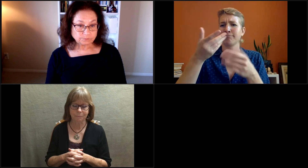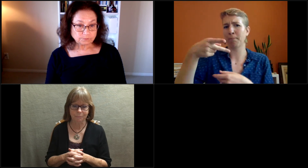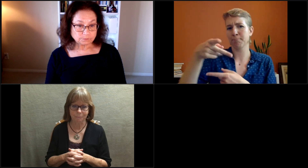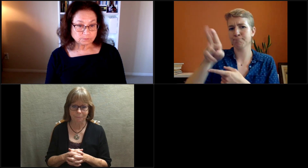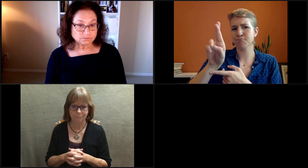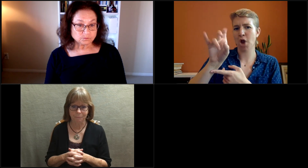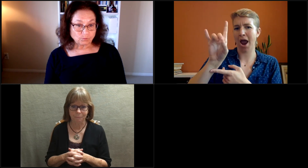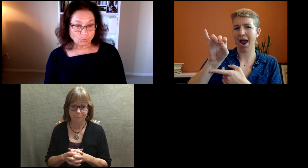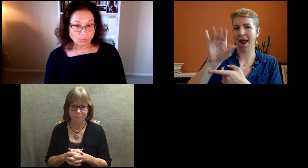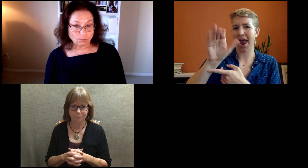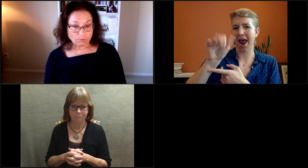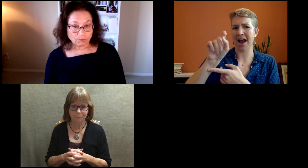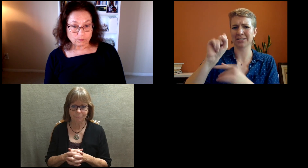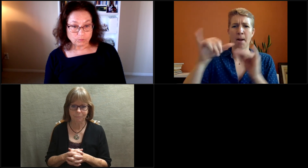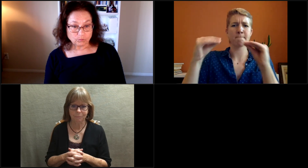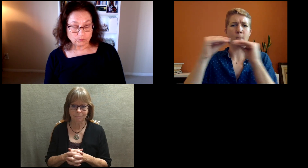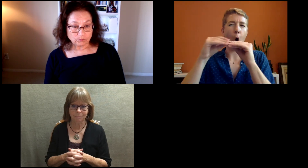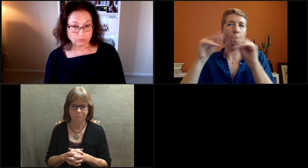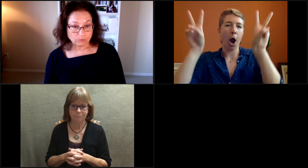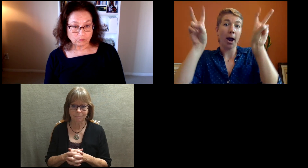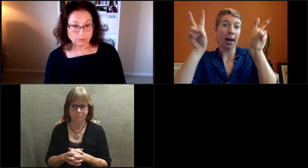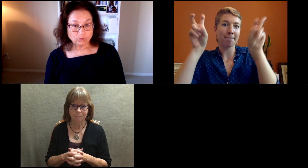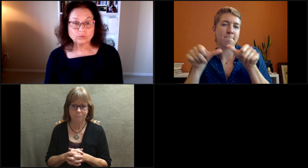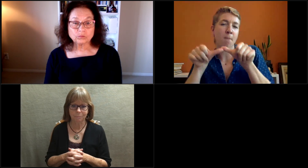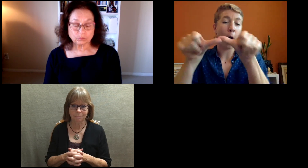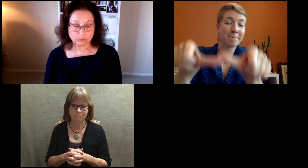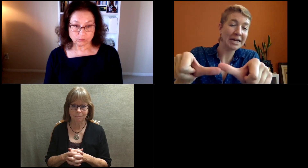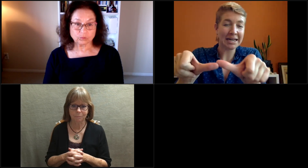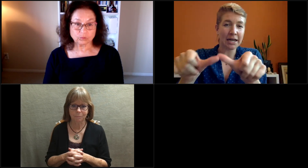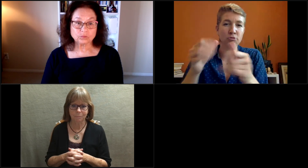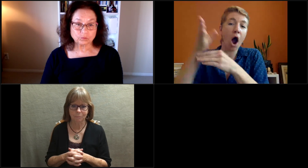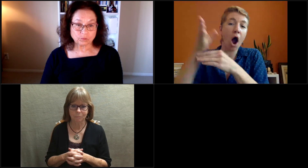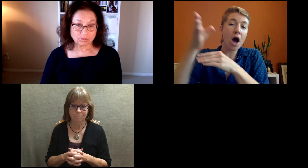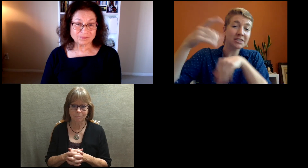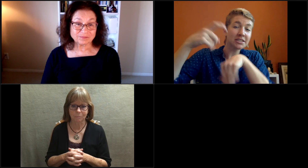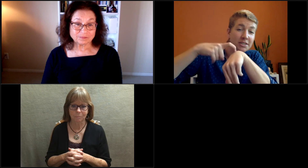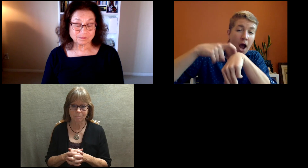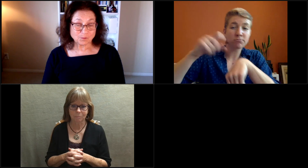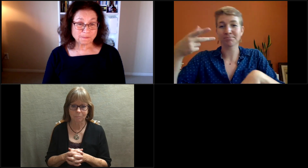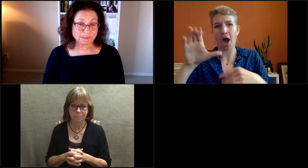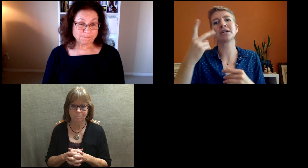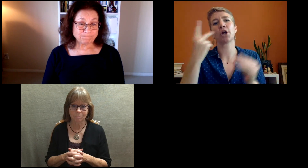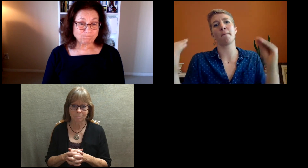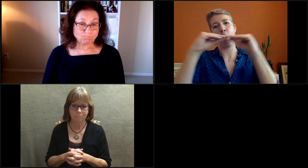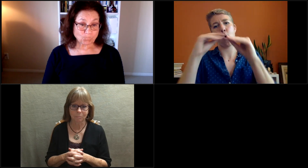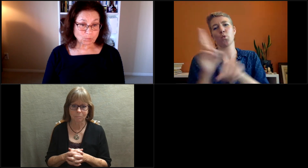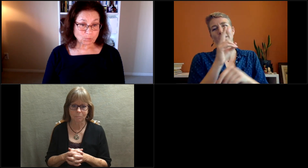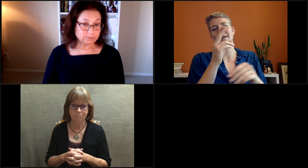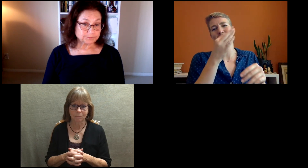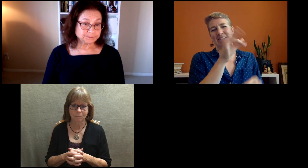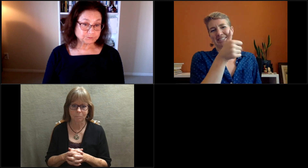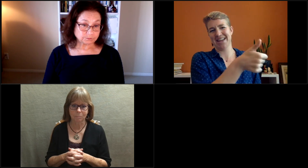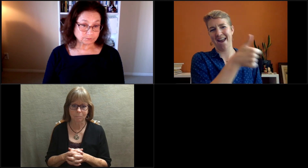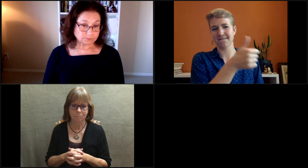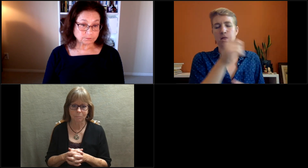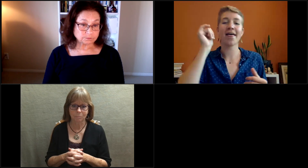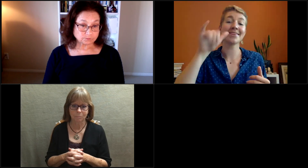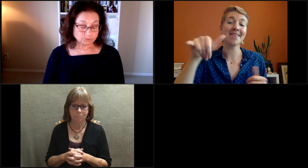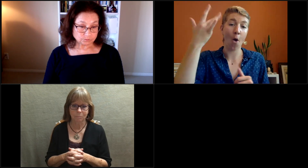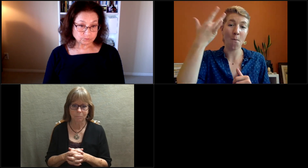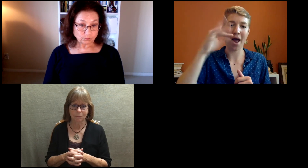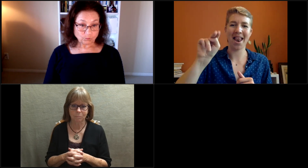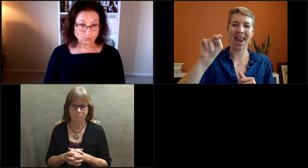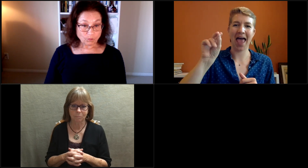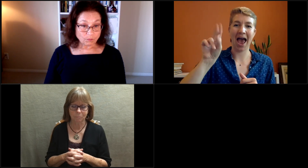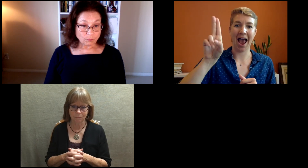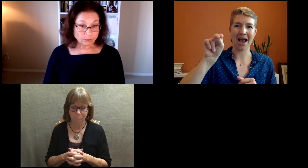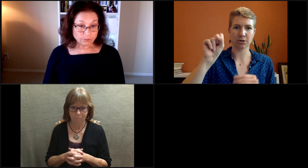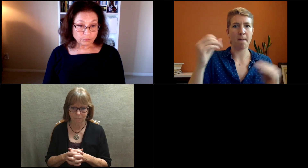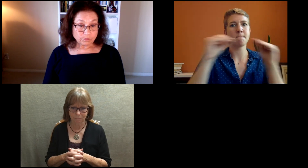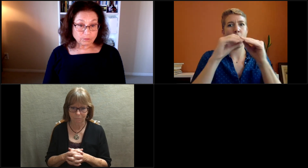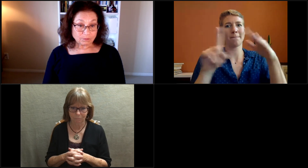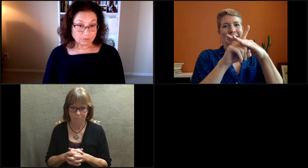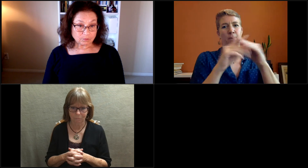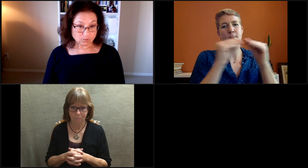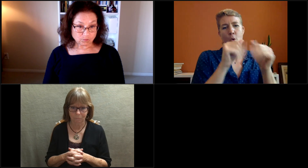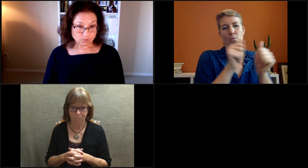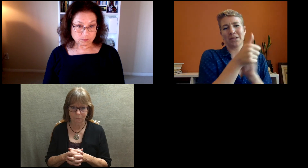We see that with the predicates that are more of what we would call more permanent, more immutable, and less dynamic, we see that more often with the sign SELF.